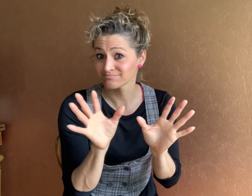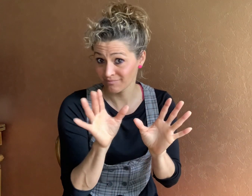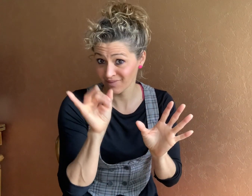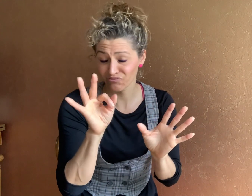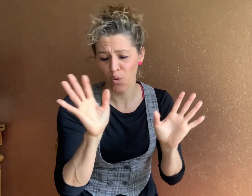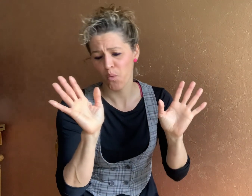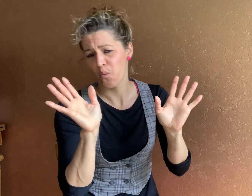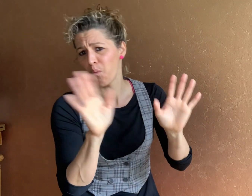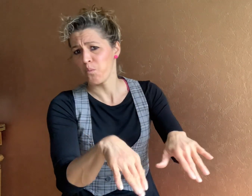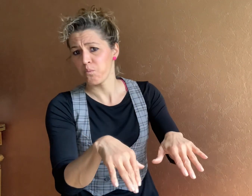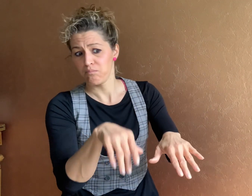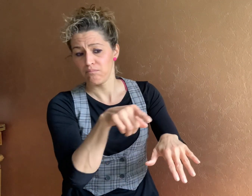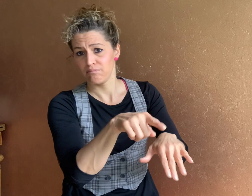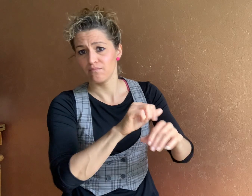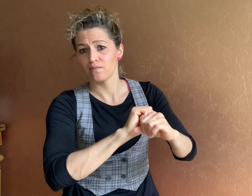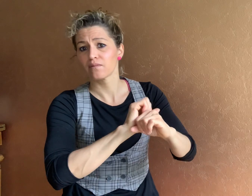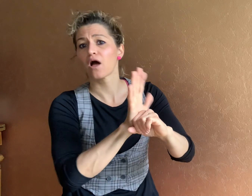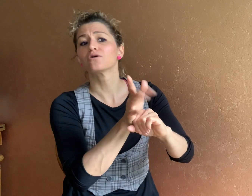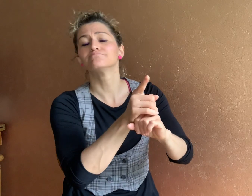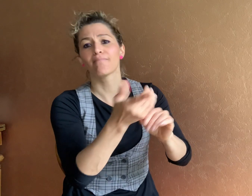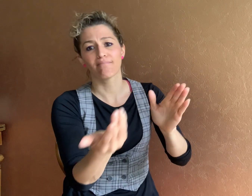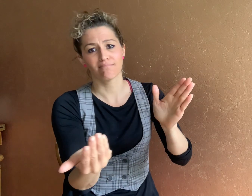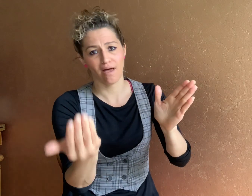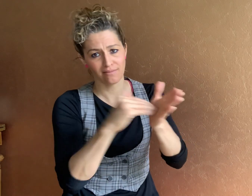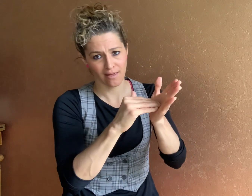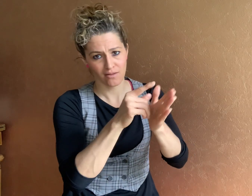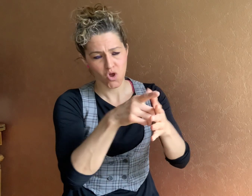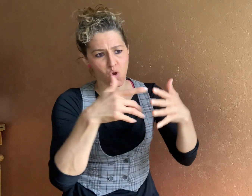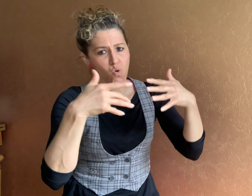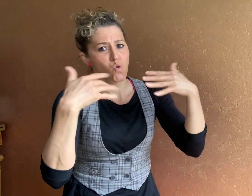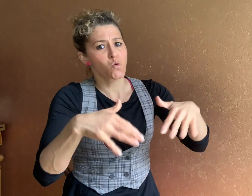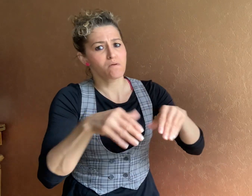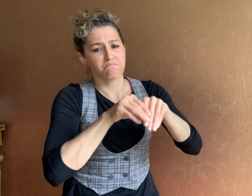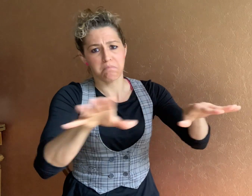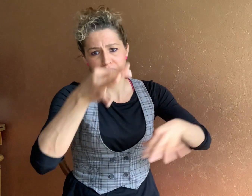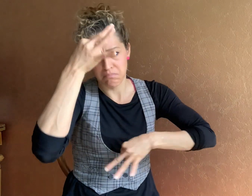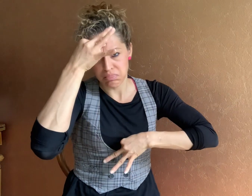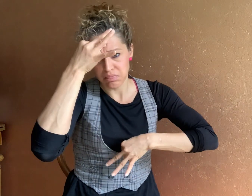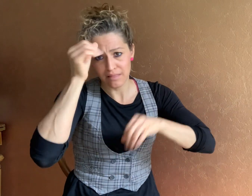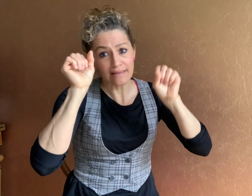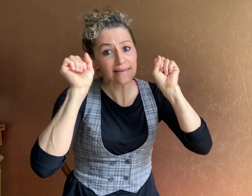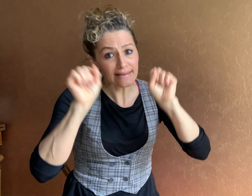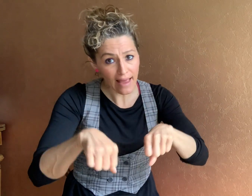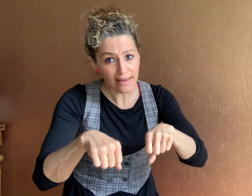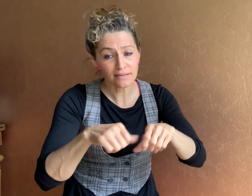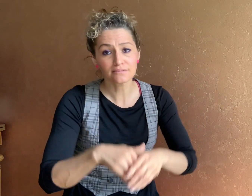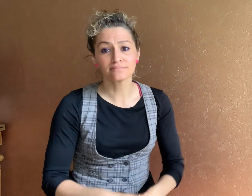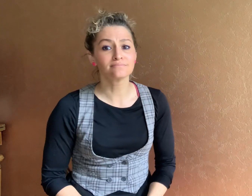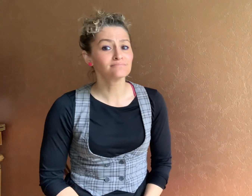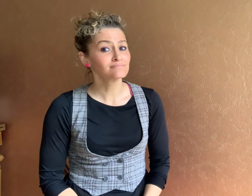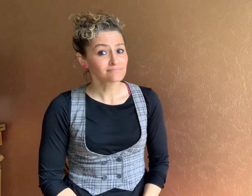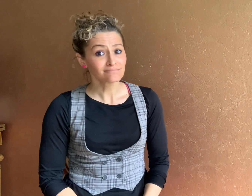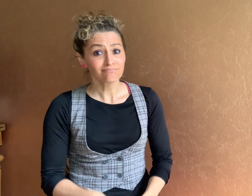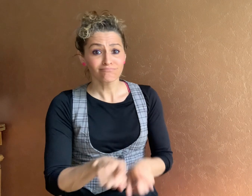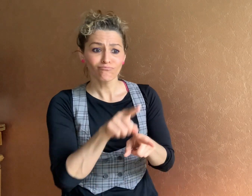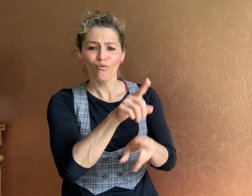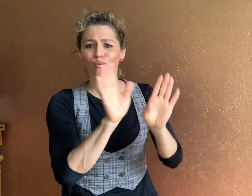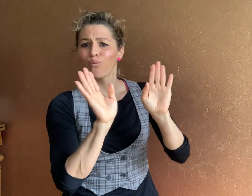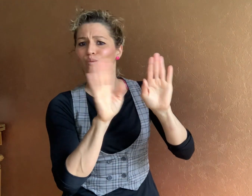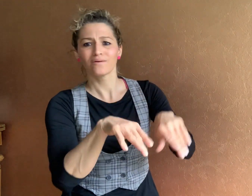it will become more threatening. The danger is still there